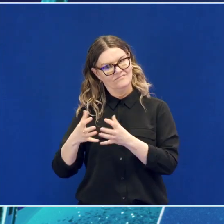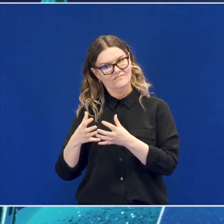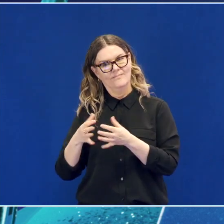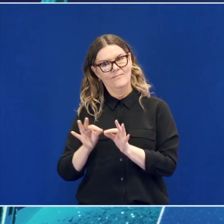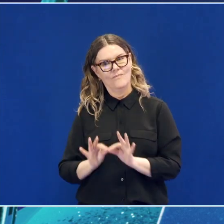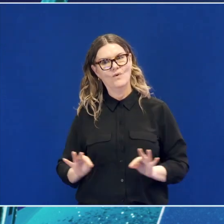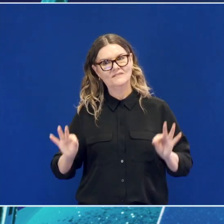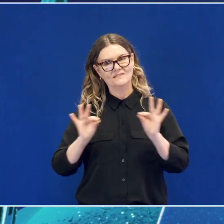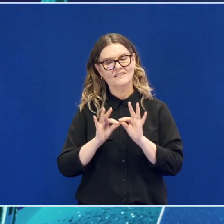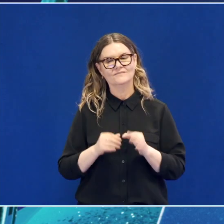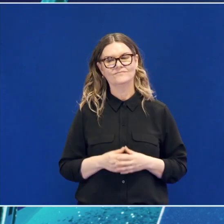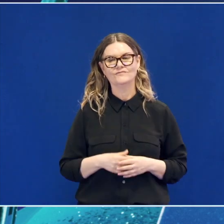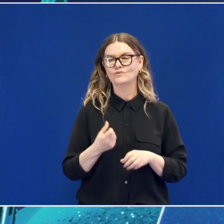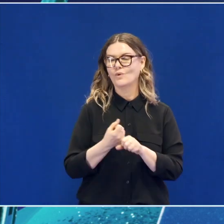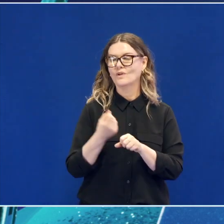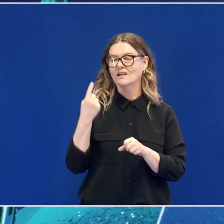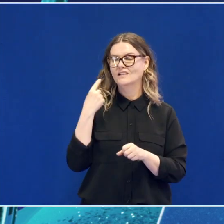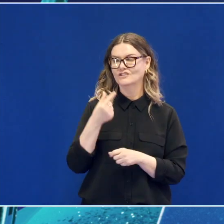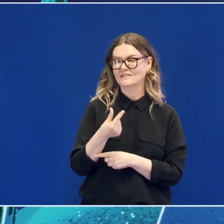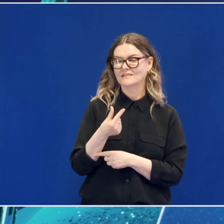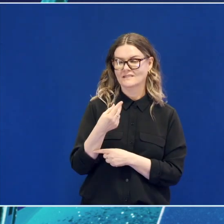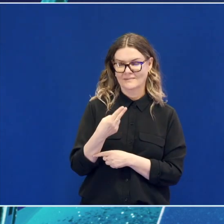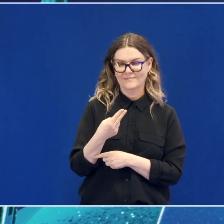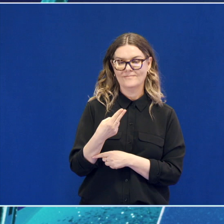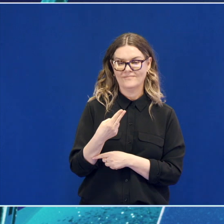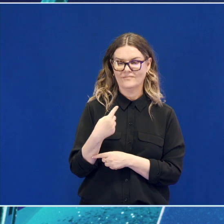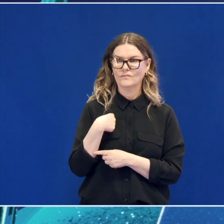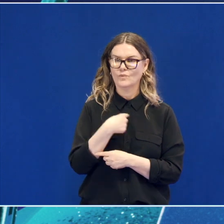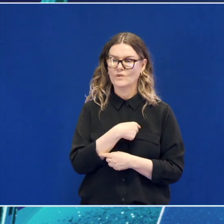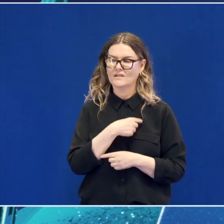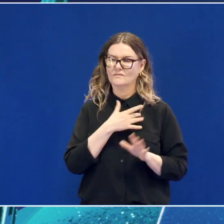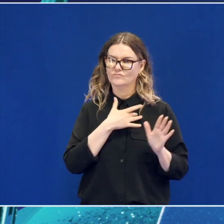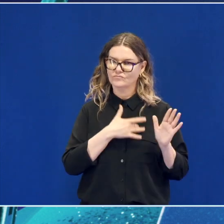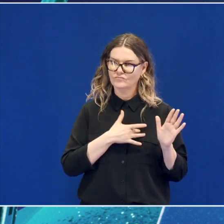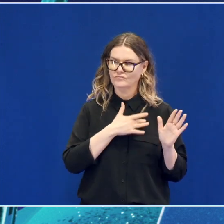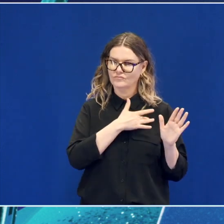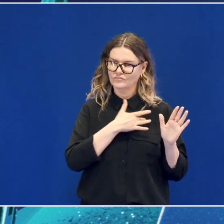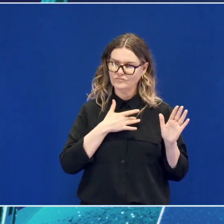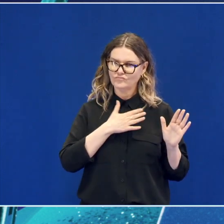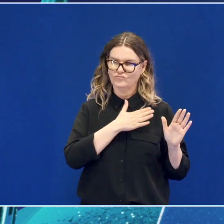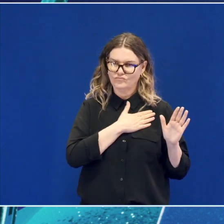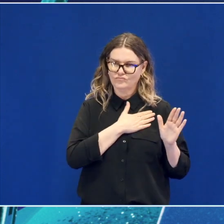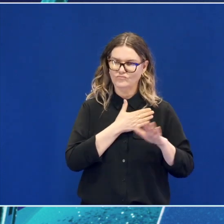to help improve the accessibility of open source, part -- due in part to what you had just said about the training.